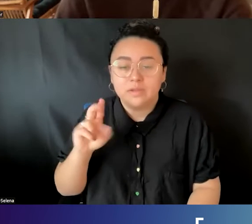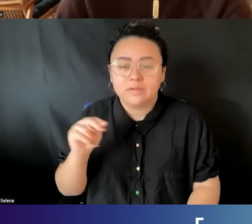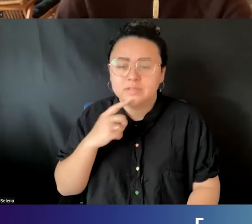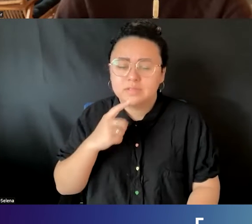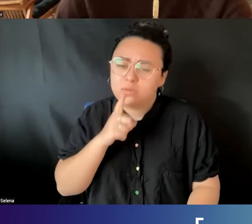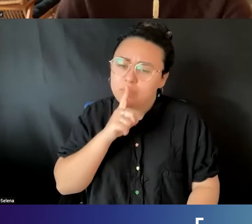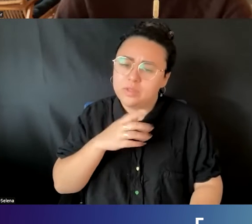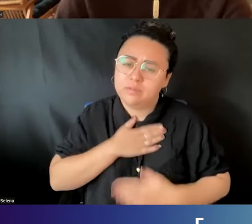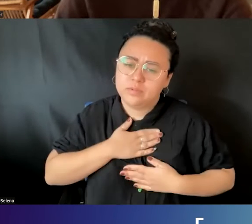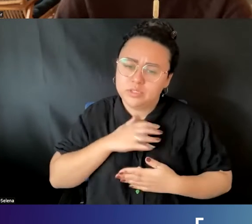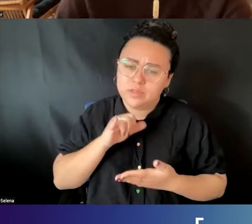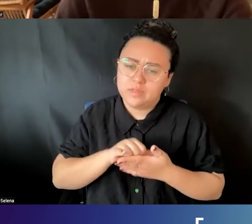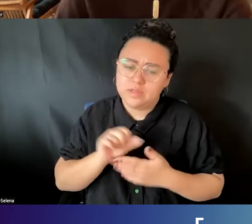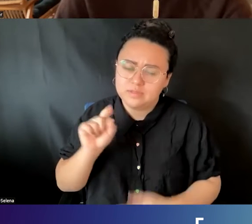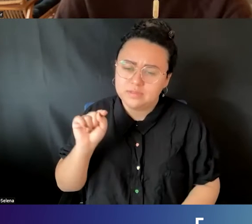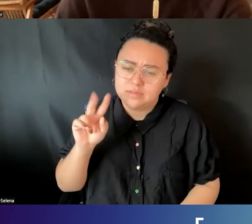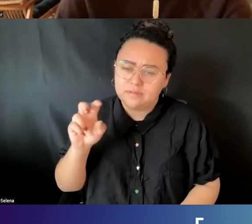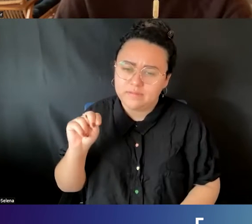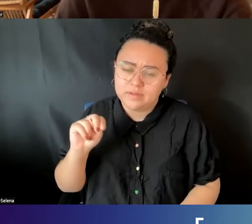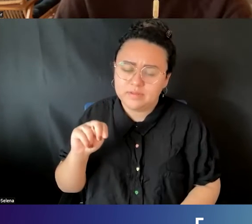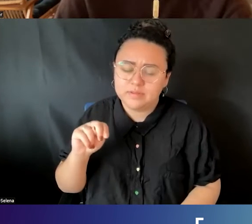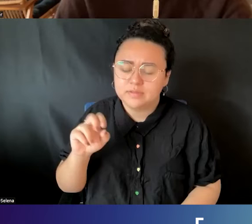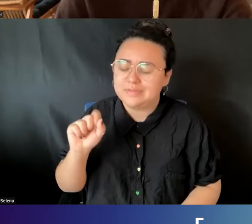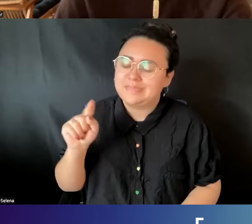I hope every I wish every filmmaker could have a five minute